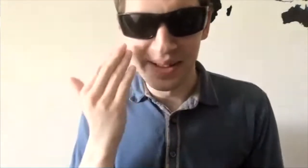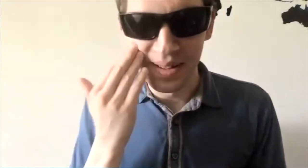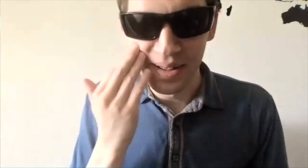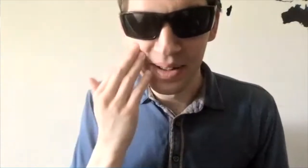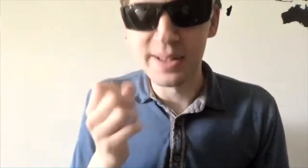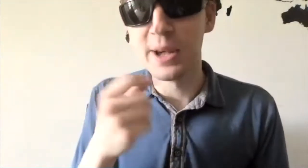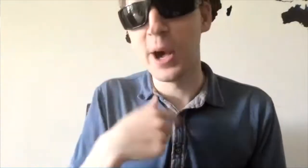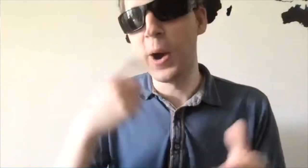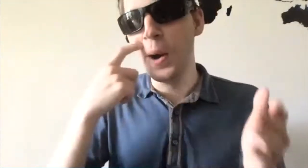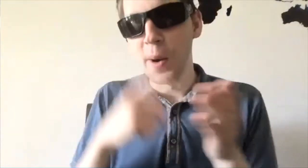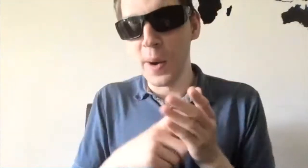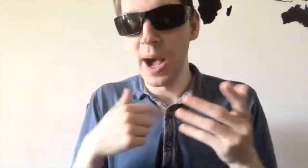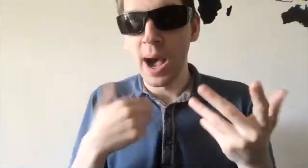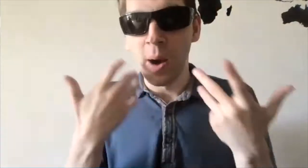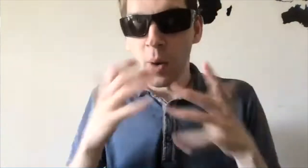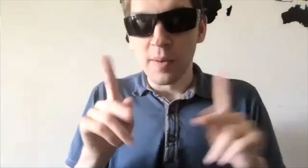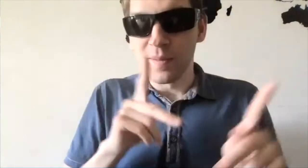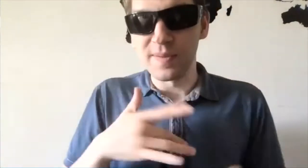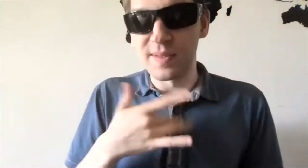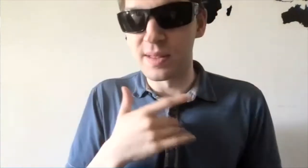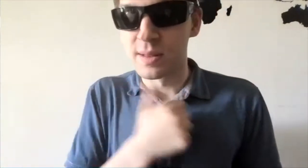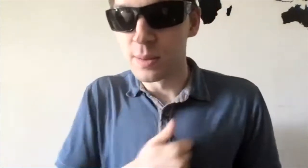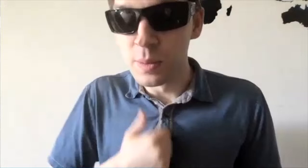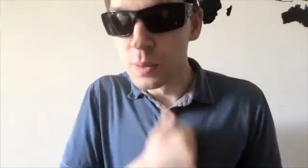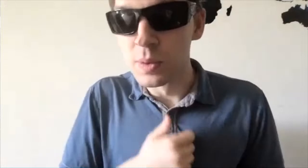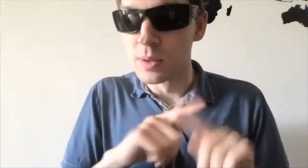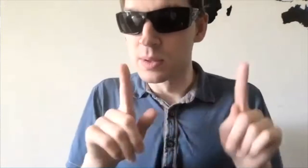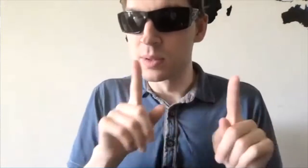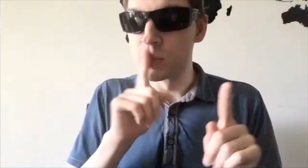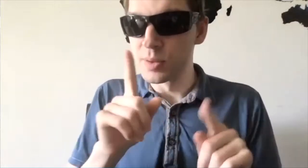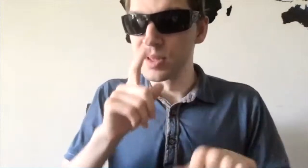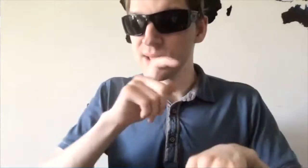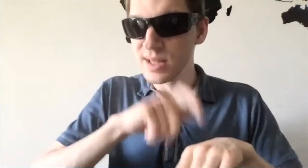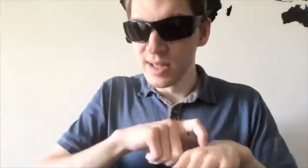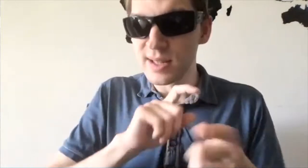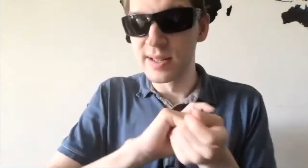already too late. It already happened in the past. So the earlier we can get to that...